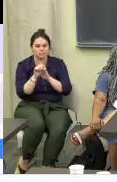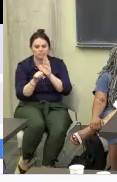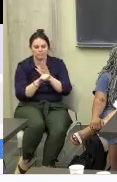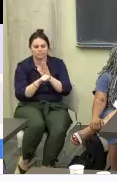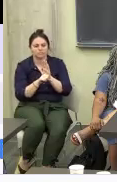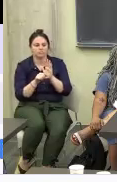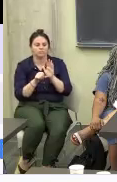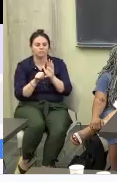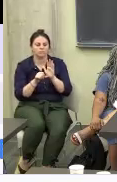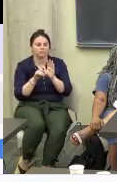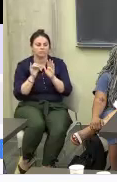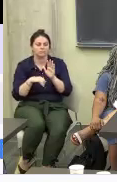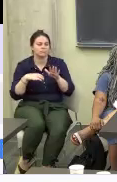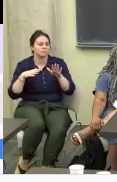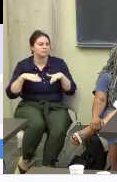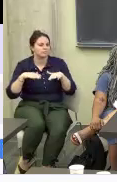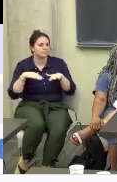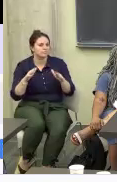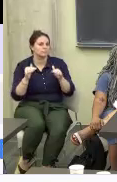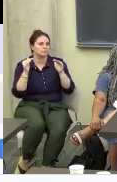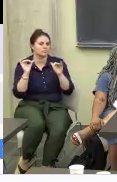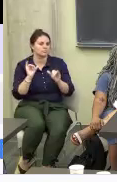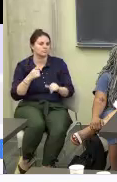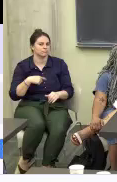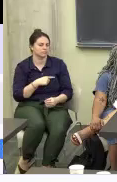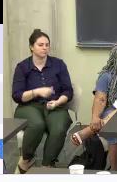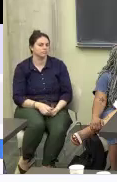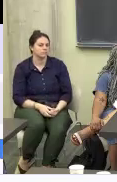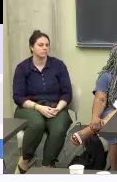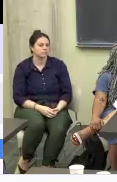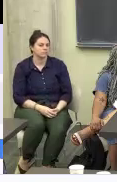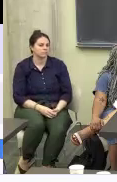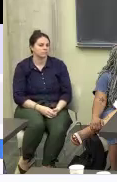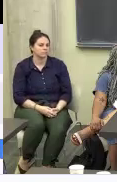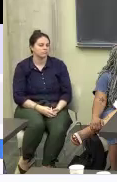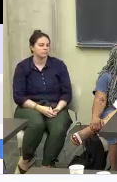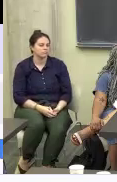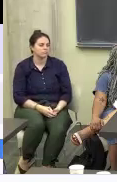that are not maybe as advanced as we are And I always remember this lesson. I was